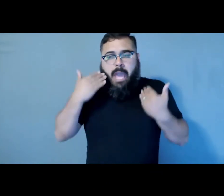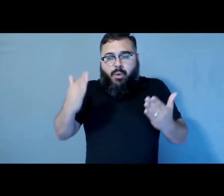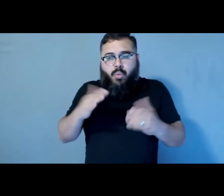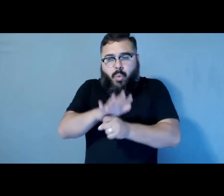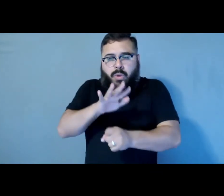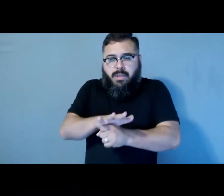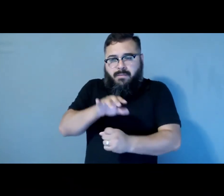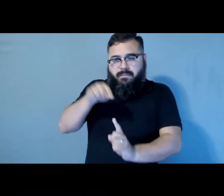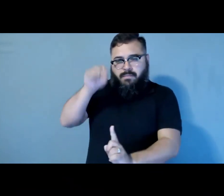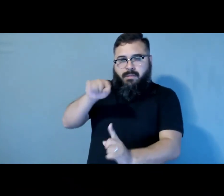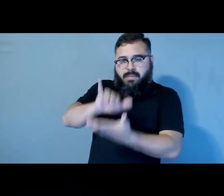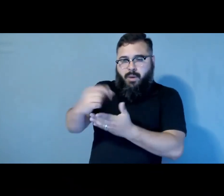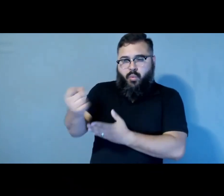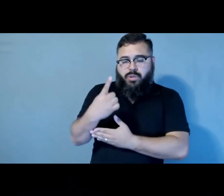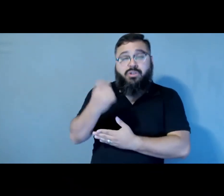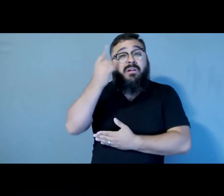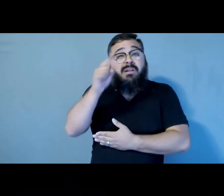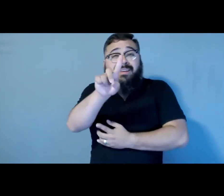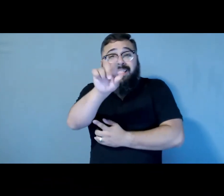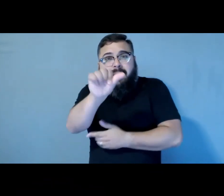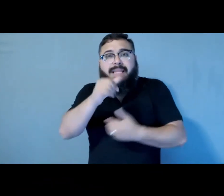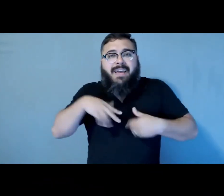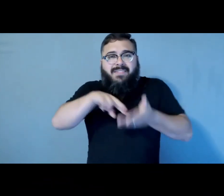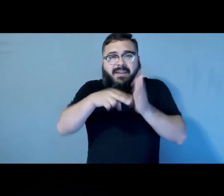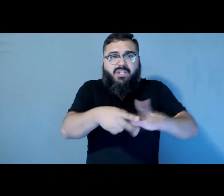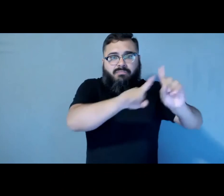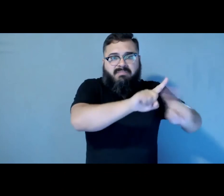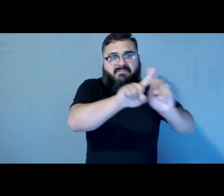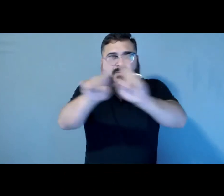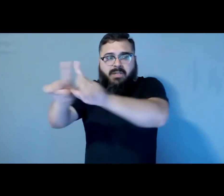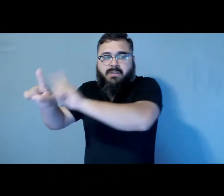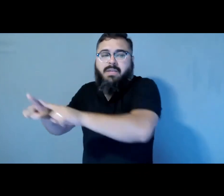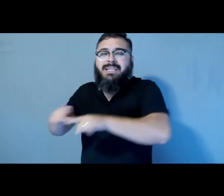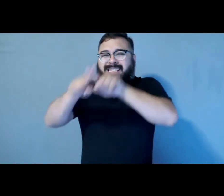to know there are different definitions of disability depending on what the law you're dealing with is.